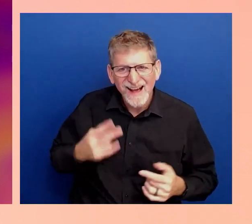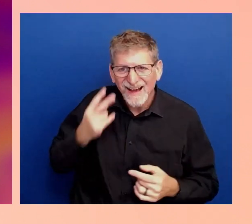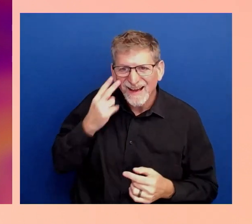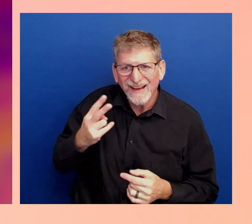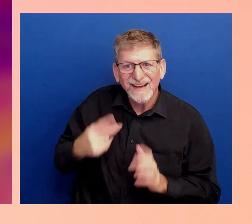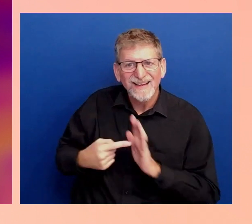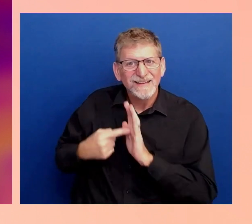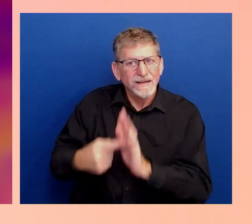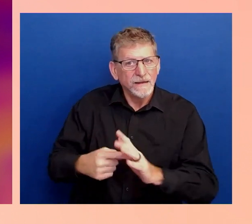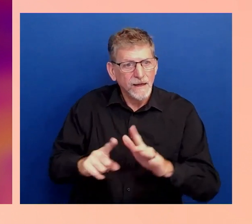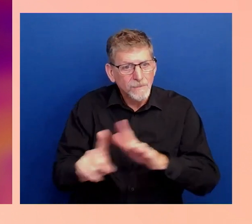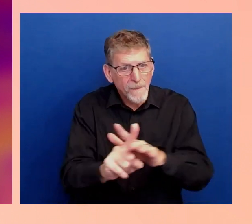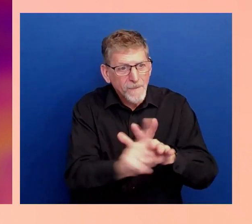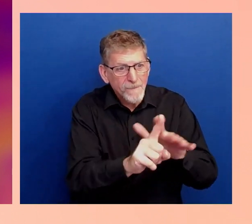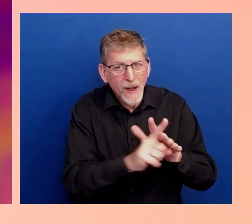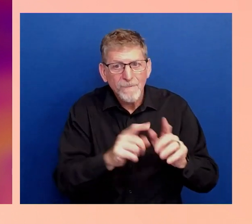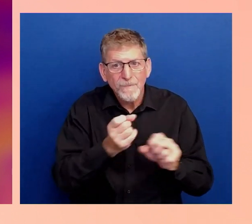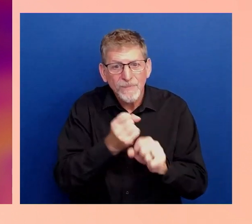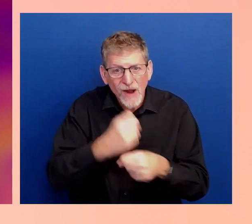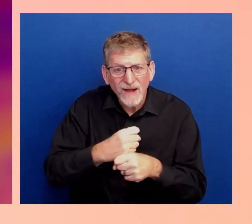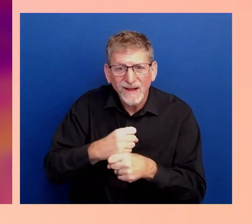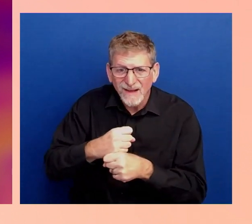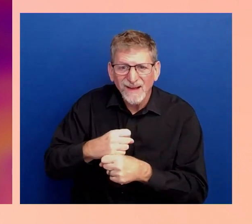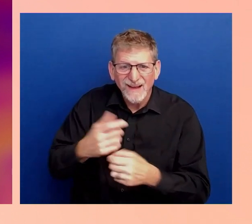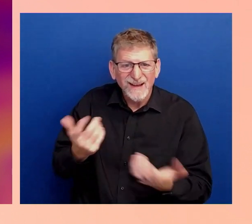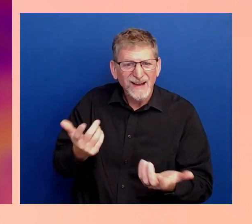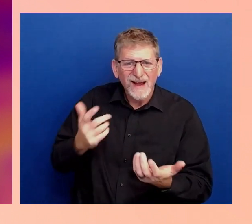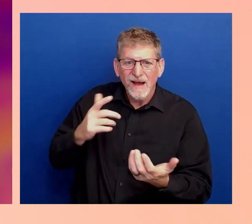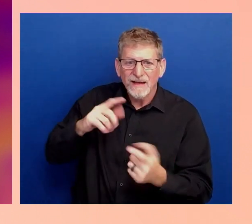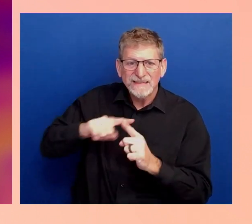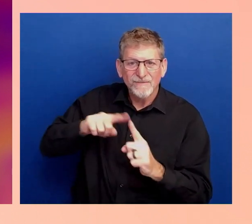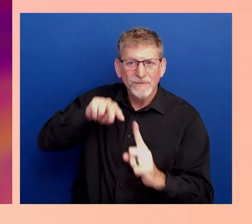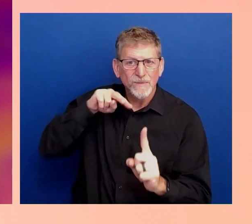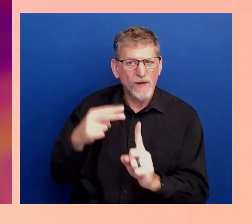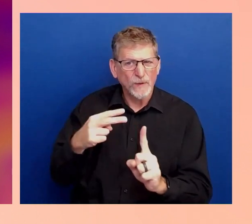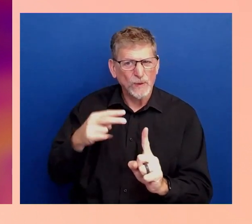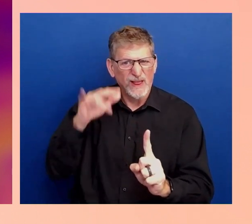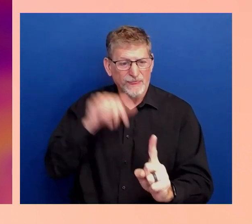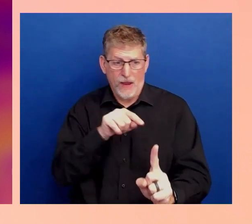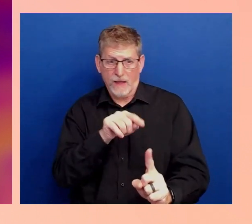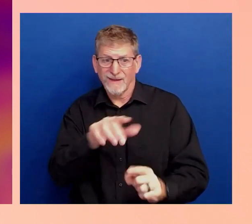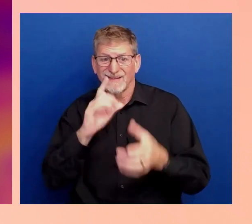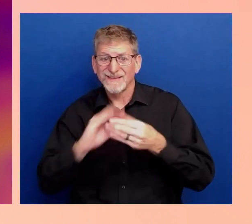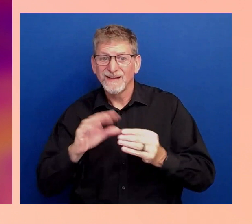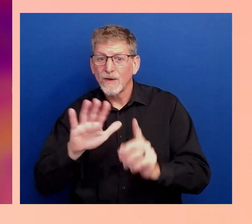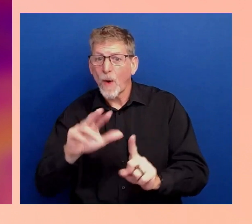It's actually with that point of view. They talk about human and tech interaction.